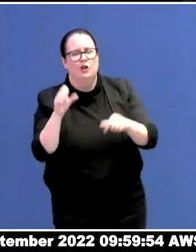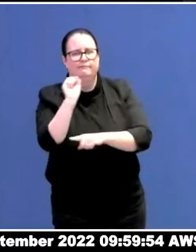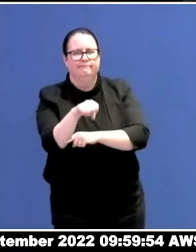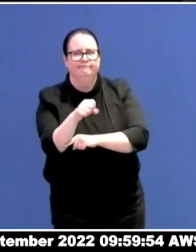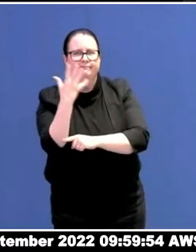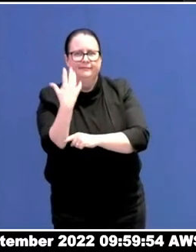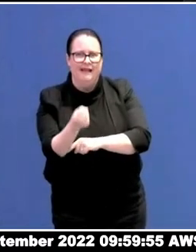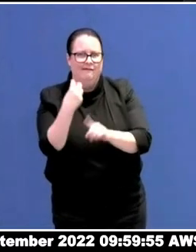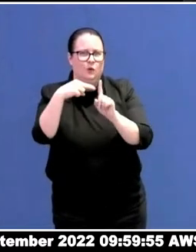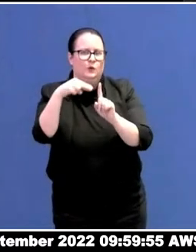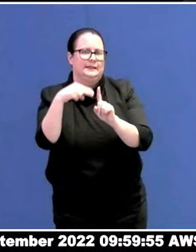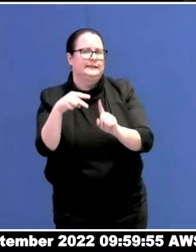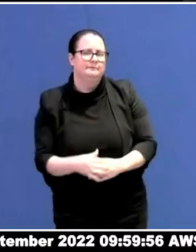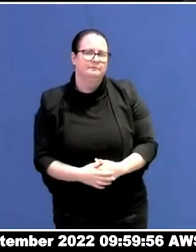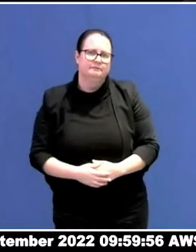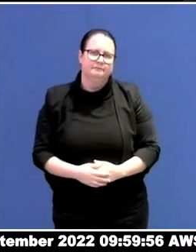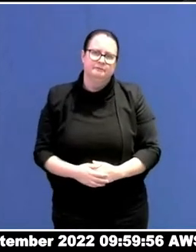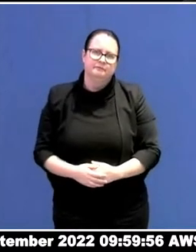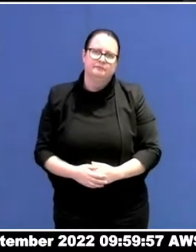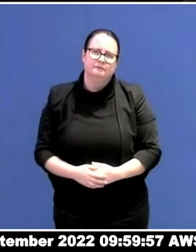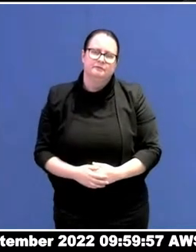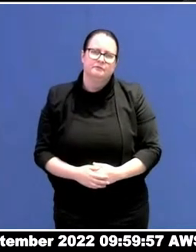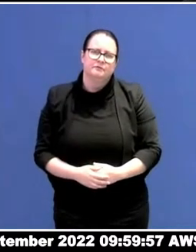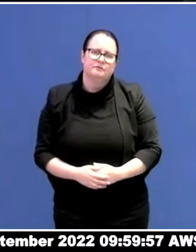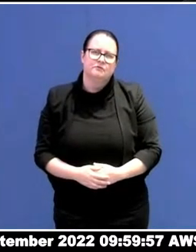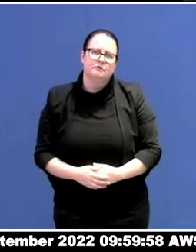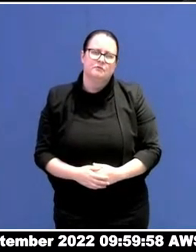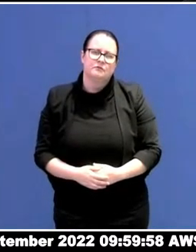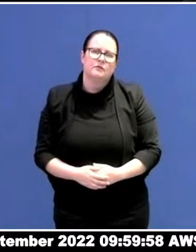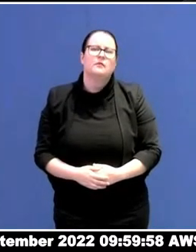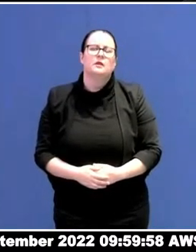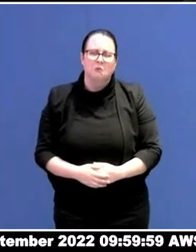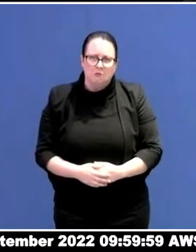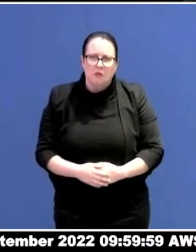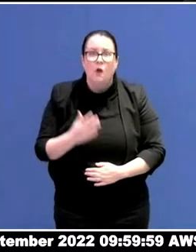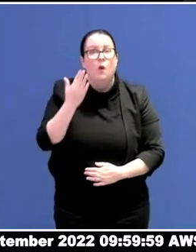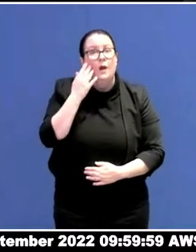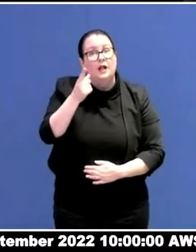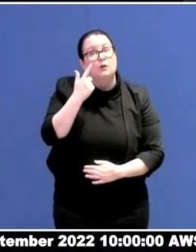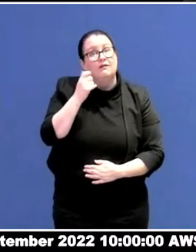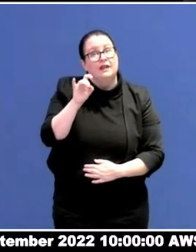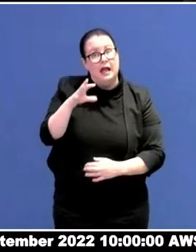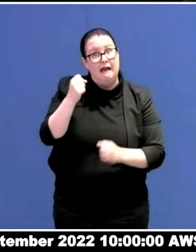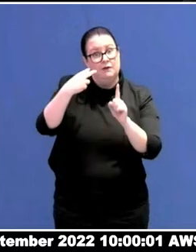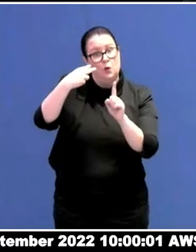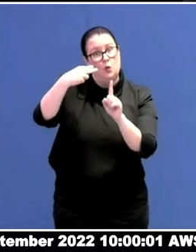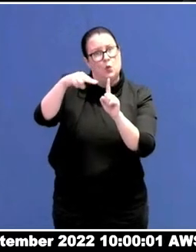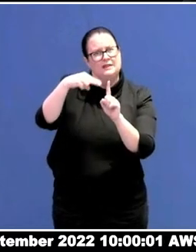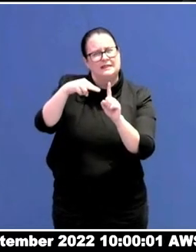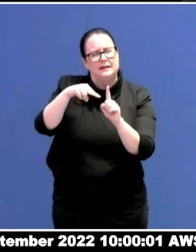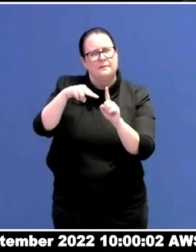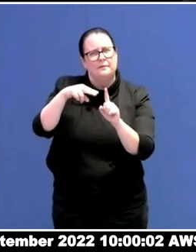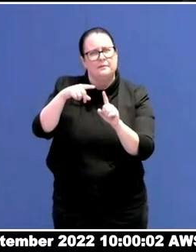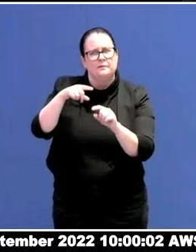When you received that diagnosis, did you reflect upon whether or not it could